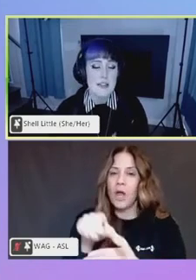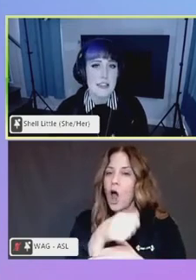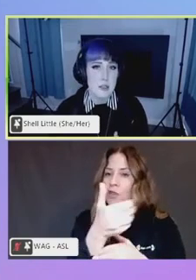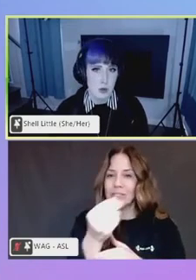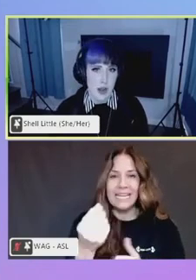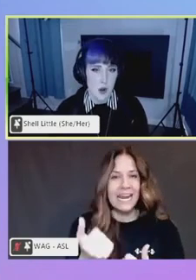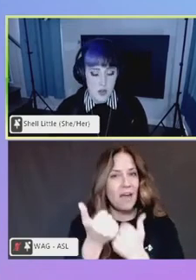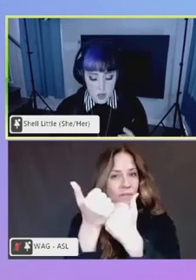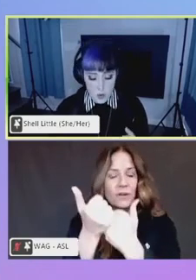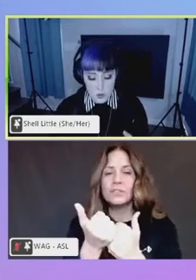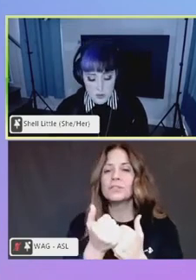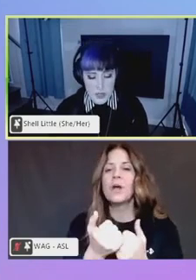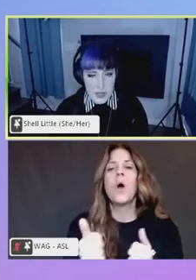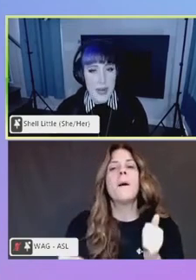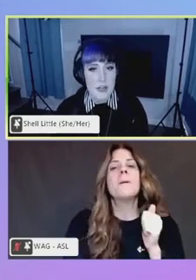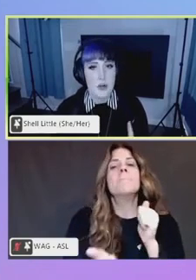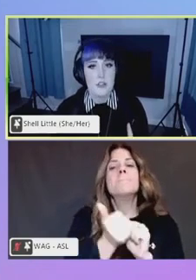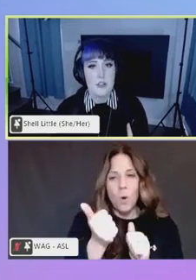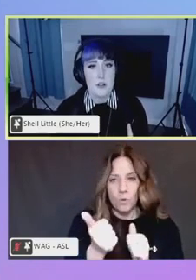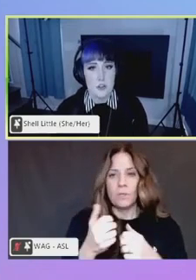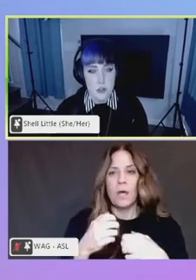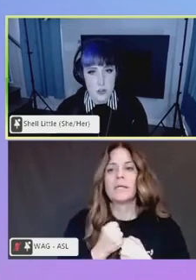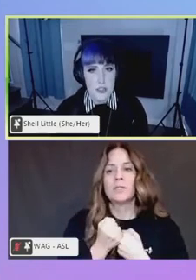that So it is also true that fuels that